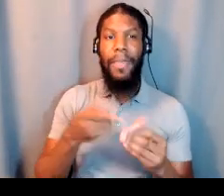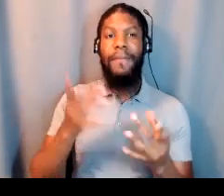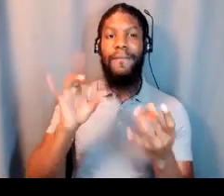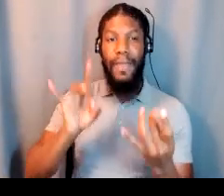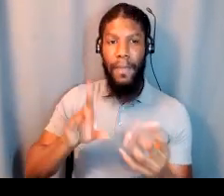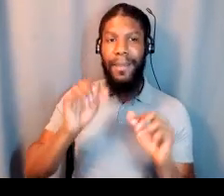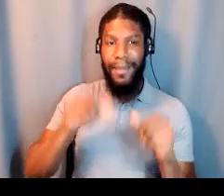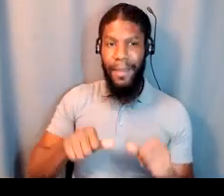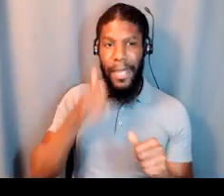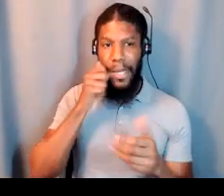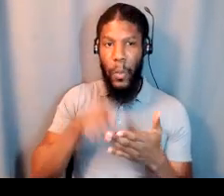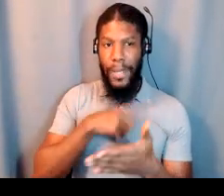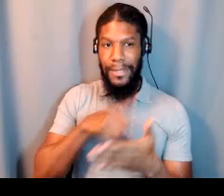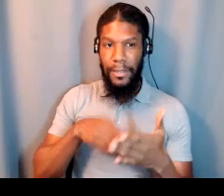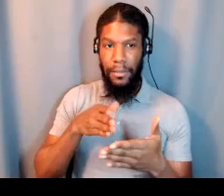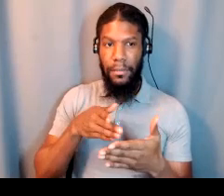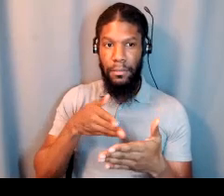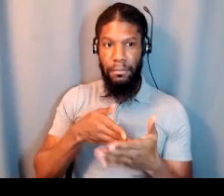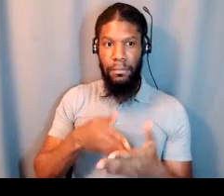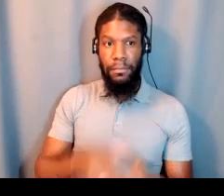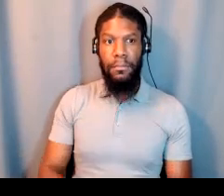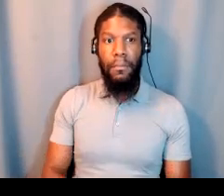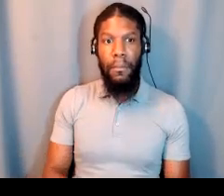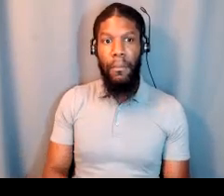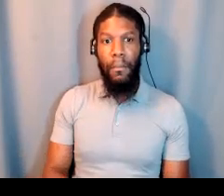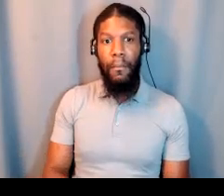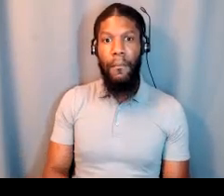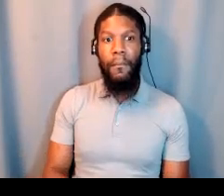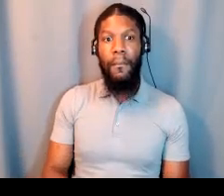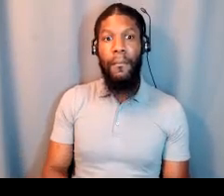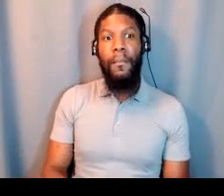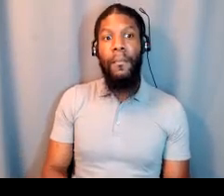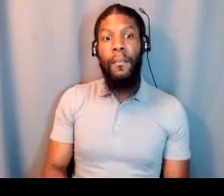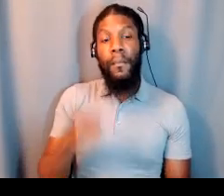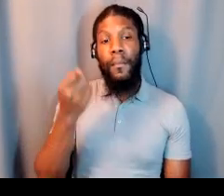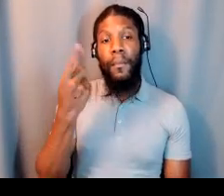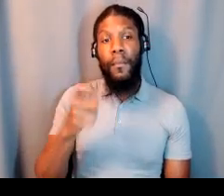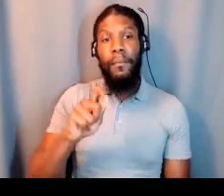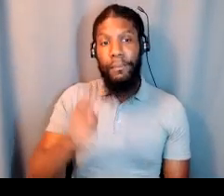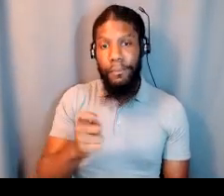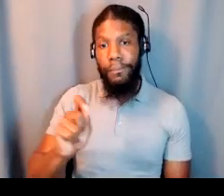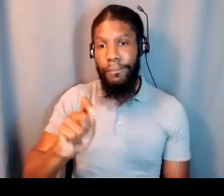Comments on grammar, for instance, can function in a racist, oppressive way if used to restrict or constrict the ideas of the author,